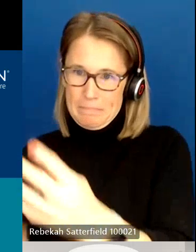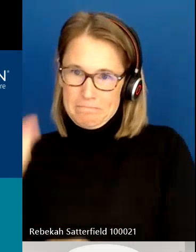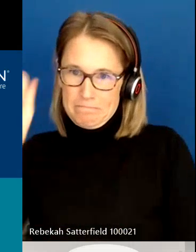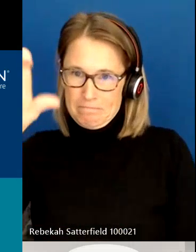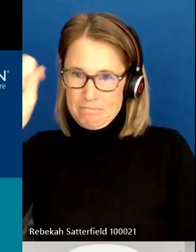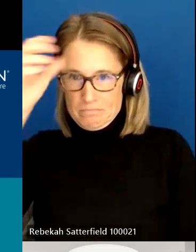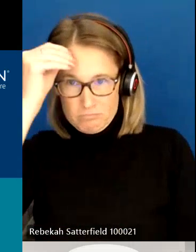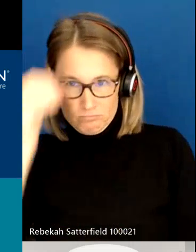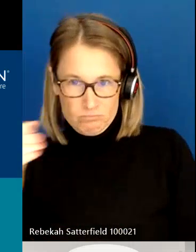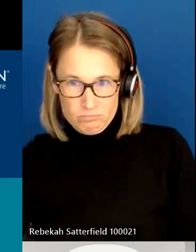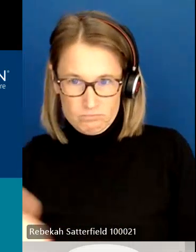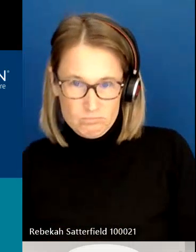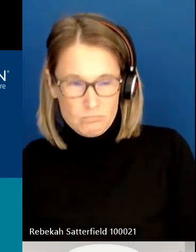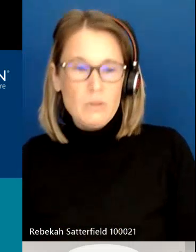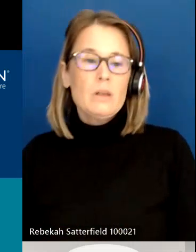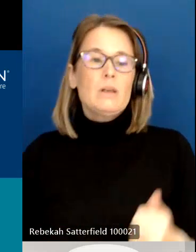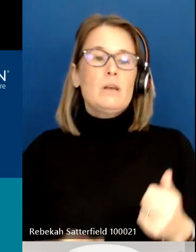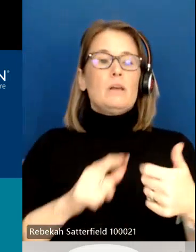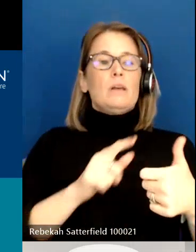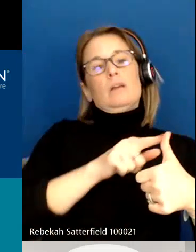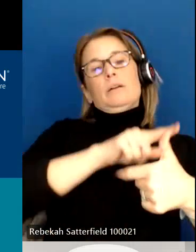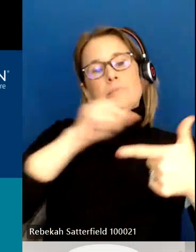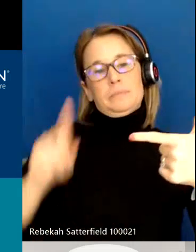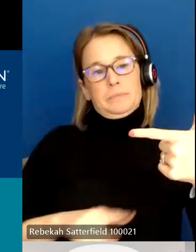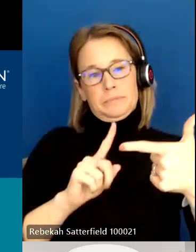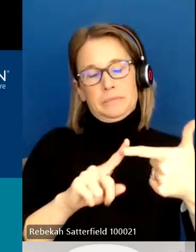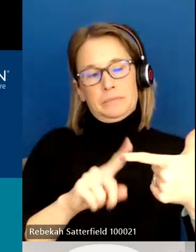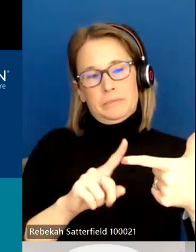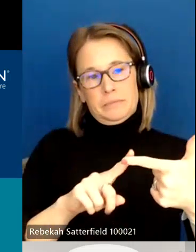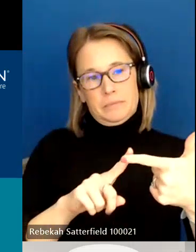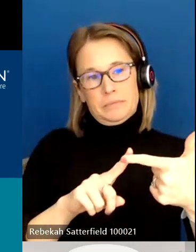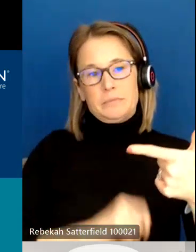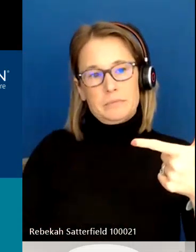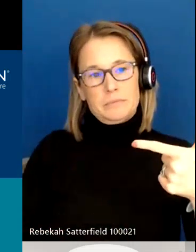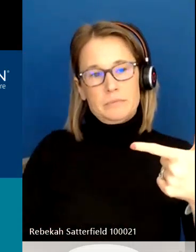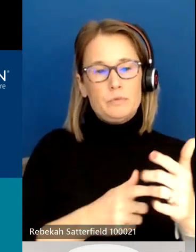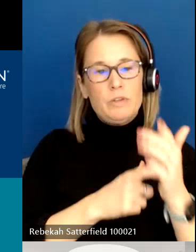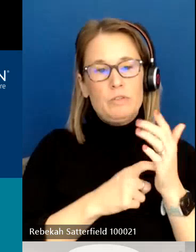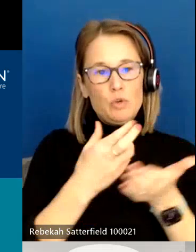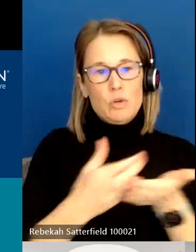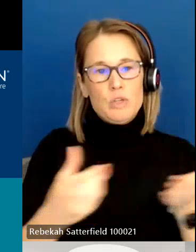then of course review resources published by HHS of which I don't think there are any uh